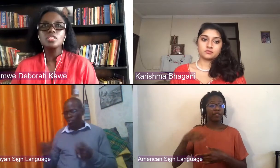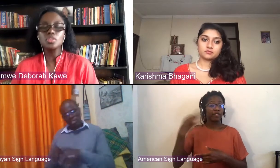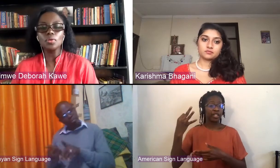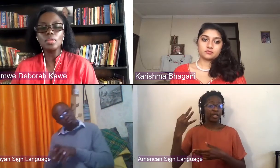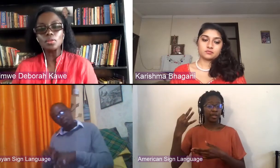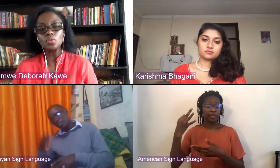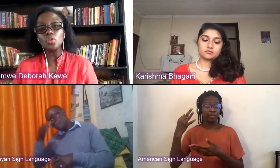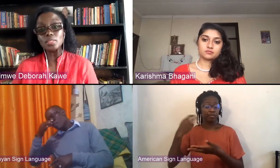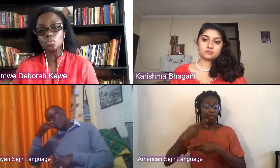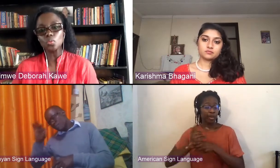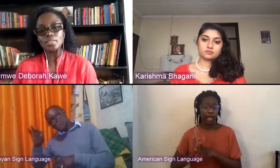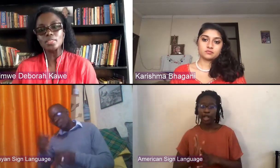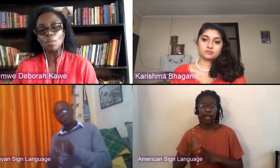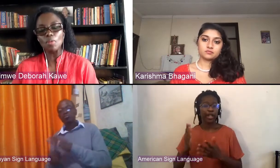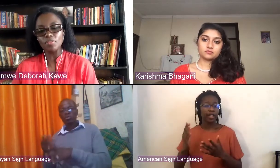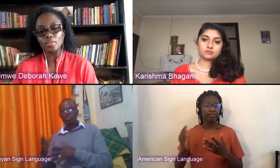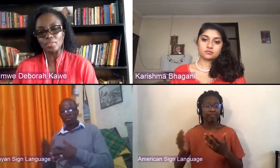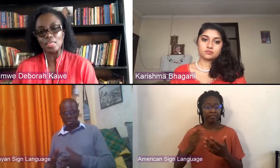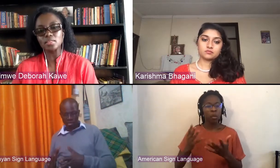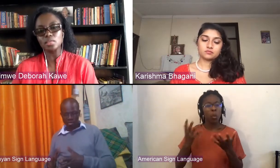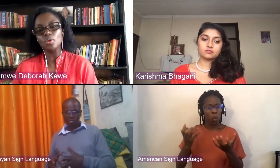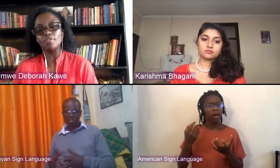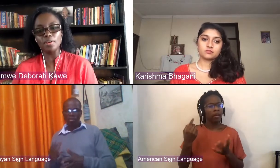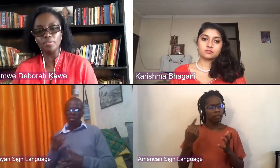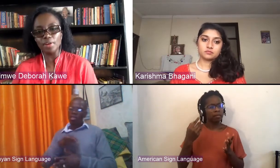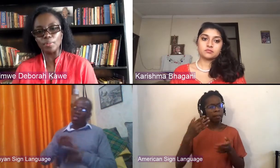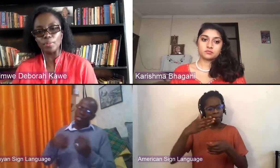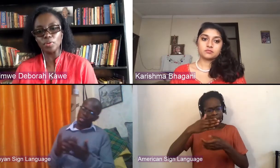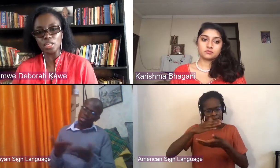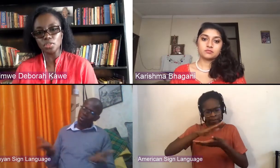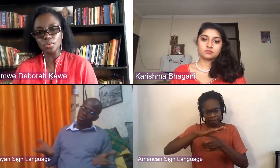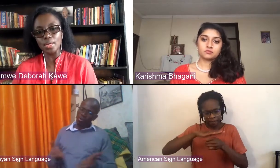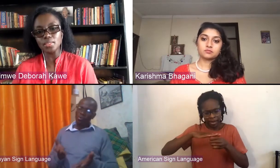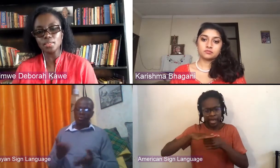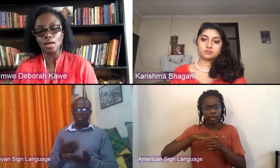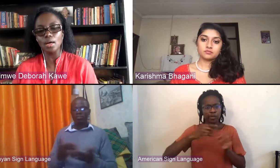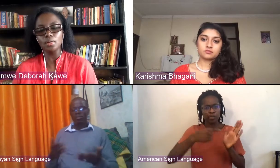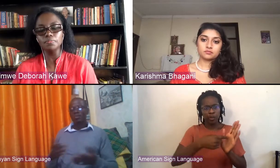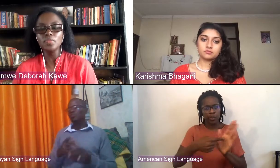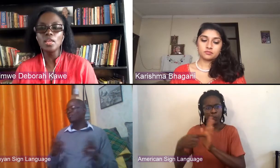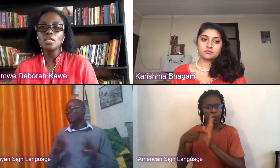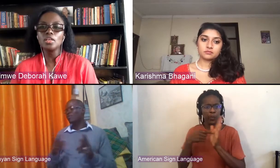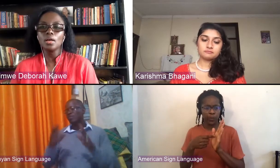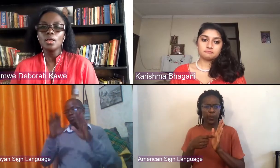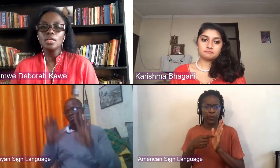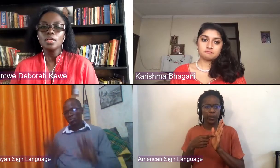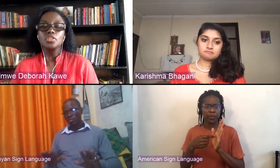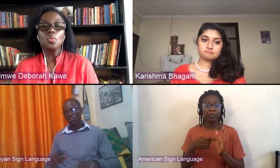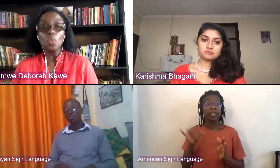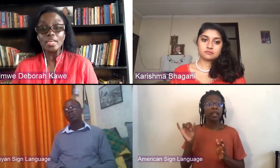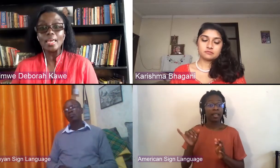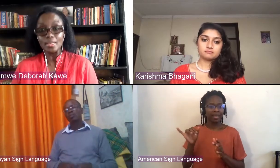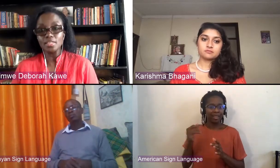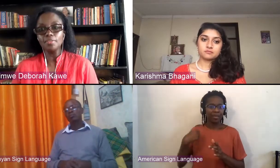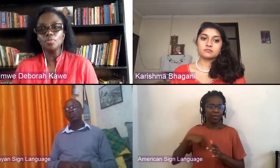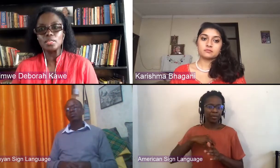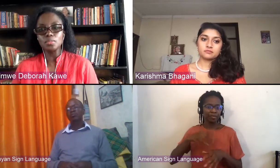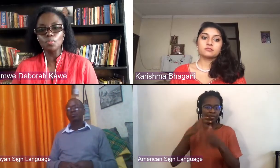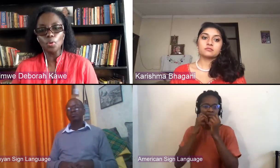so those were some of the things that were very, very important to us. So when KITF was born,